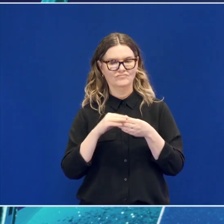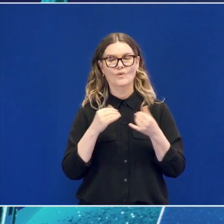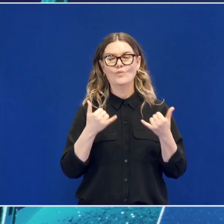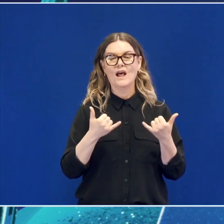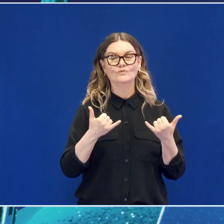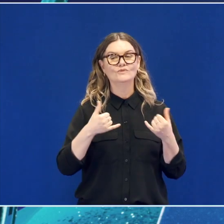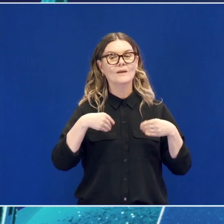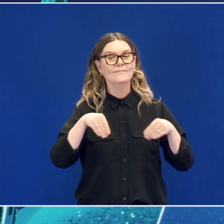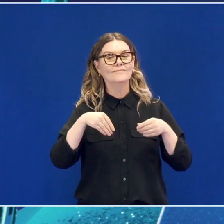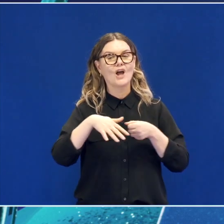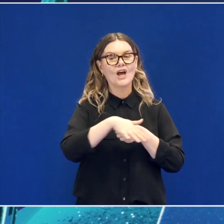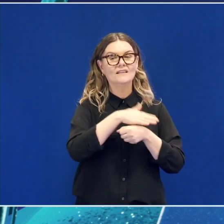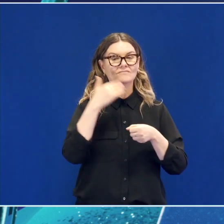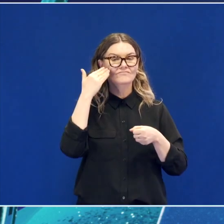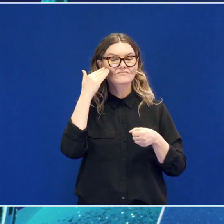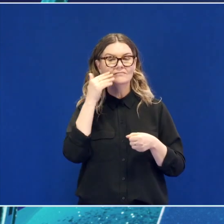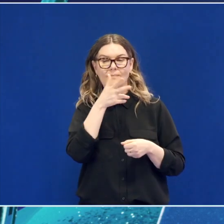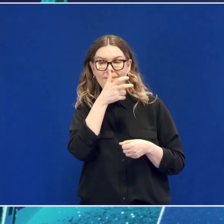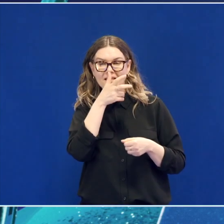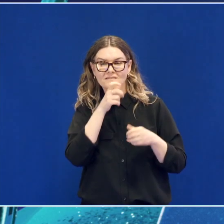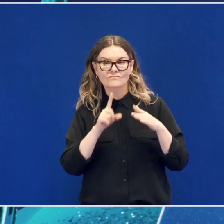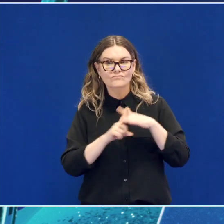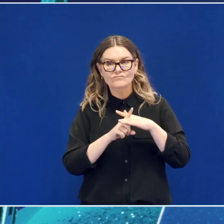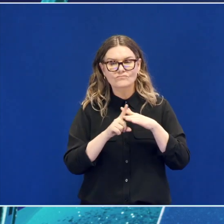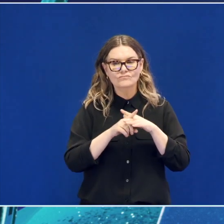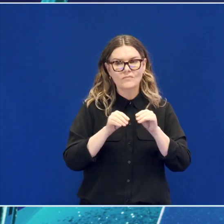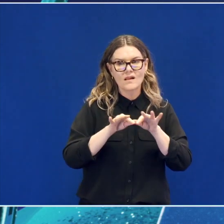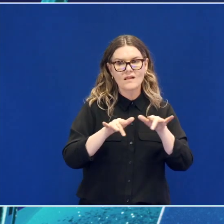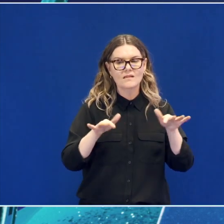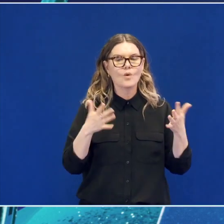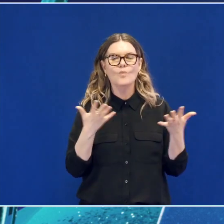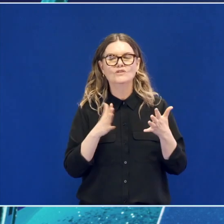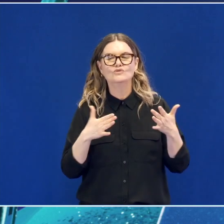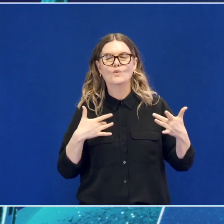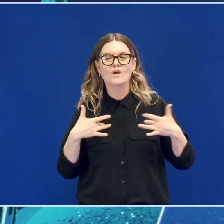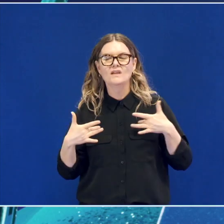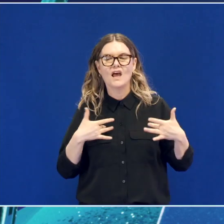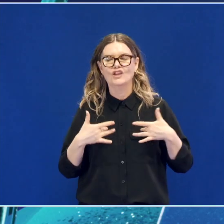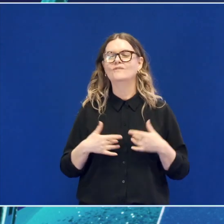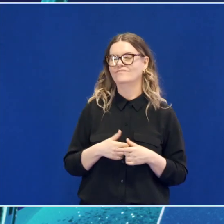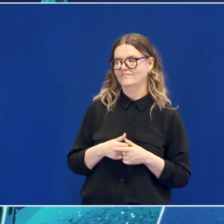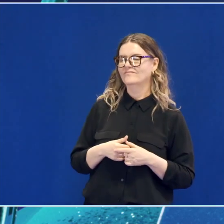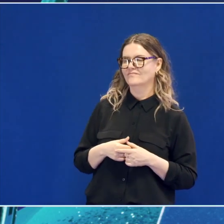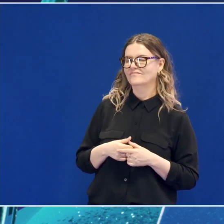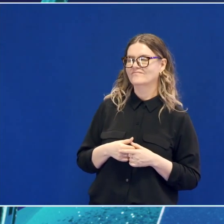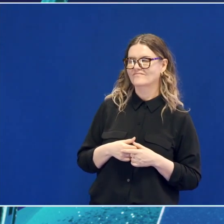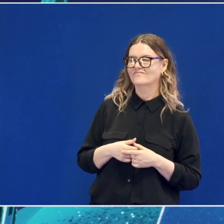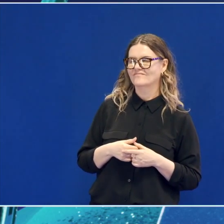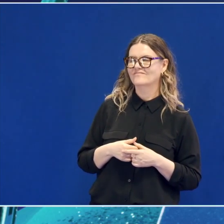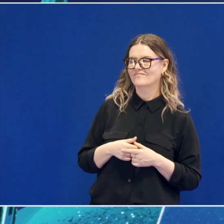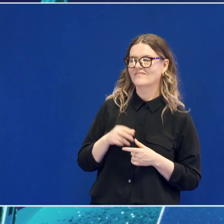or not you may have in this area. Yeah, so before I get to that really quickly, though, I did want to point out one thing.